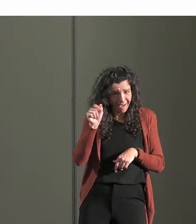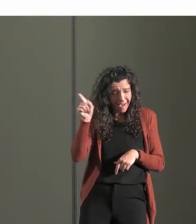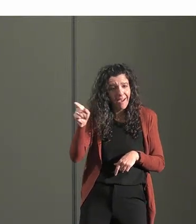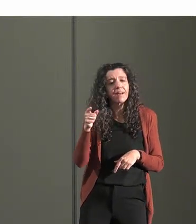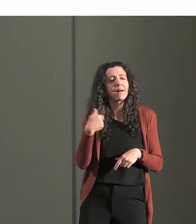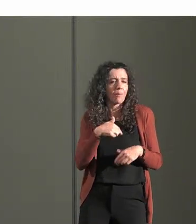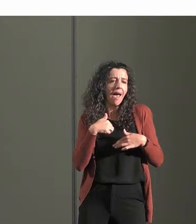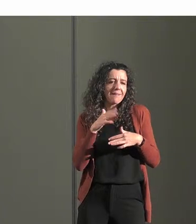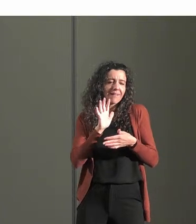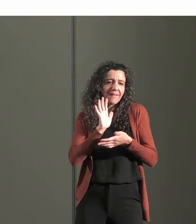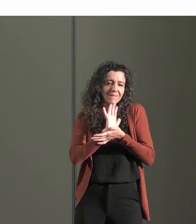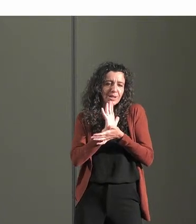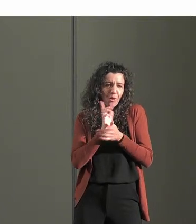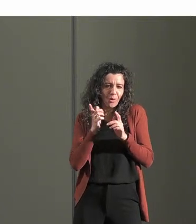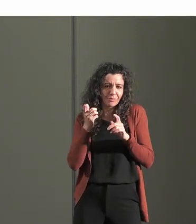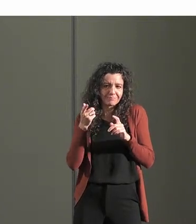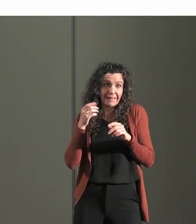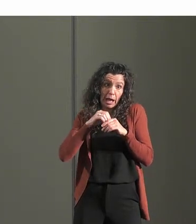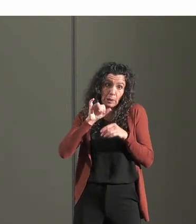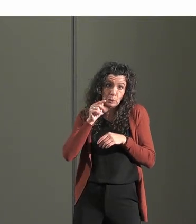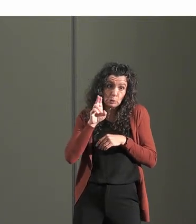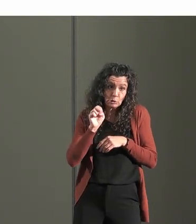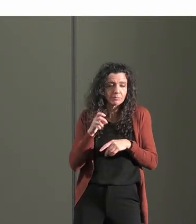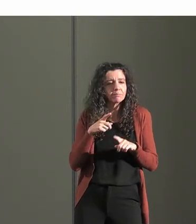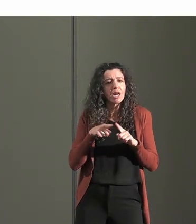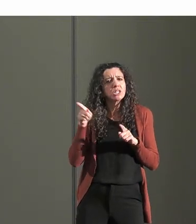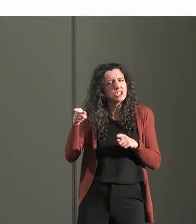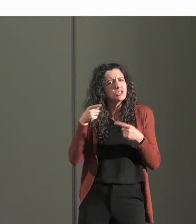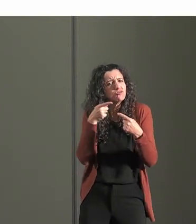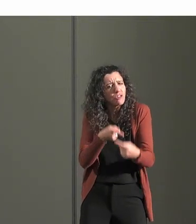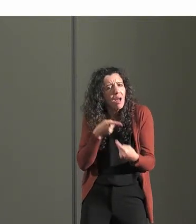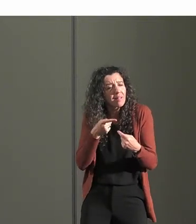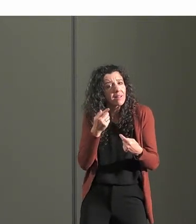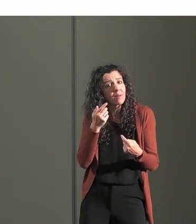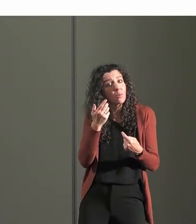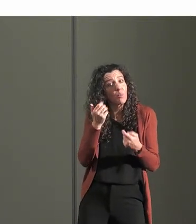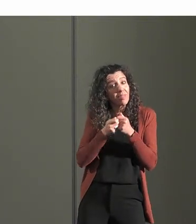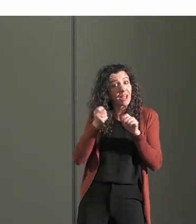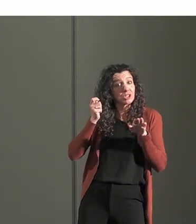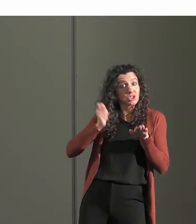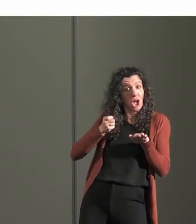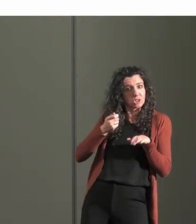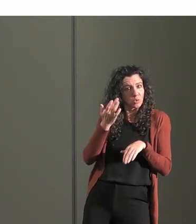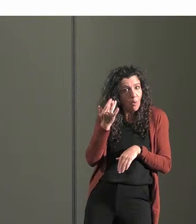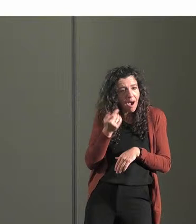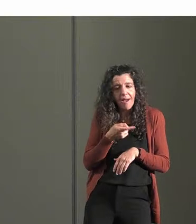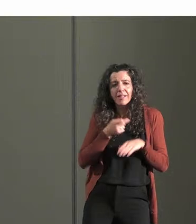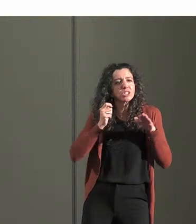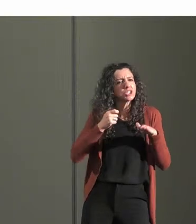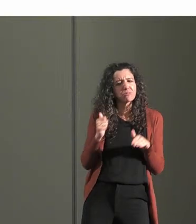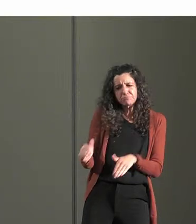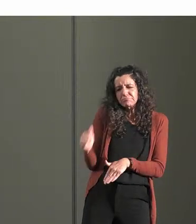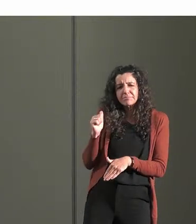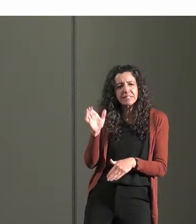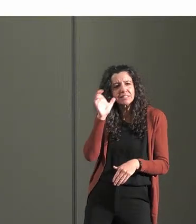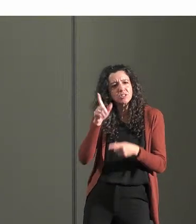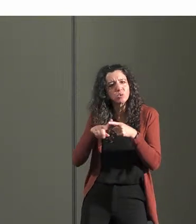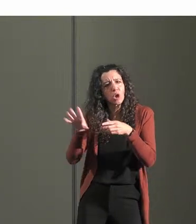Ghanda we have a video from her on the YouTube channel. She was really struggling with judges. They were were not